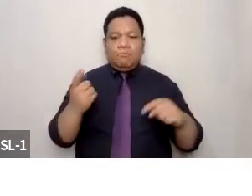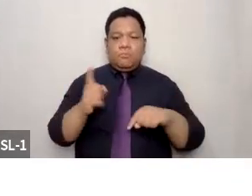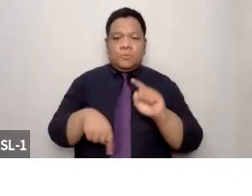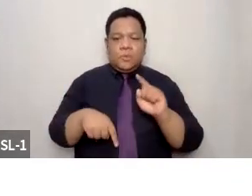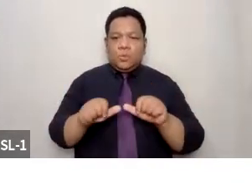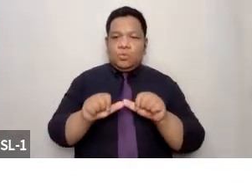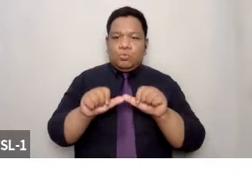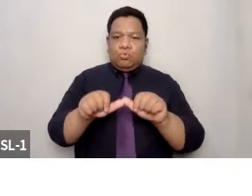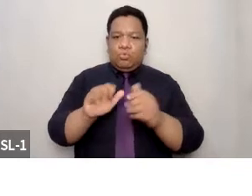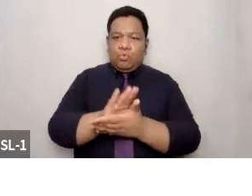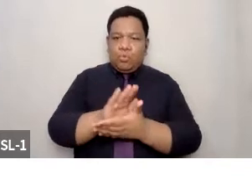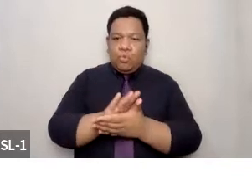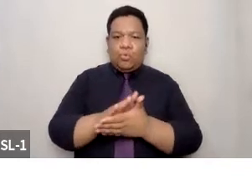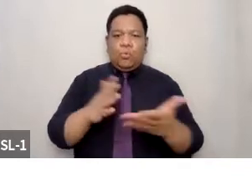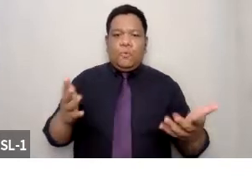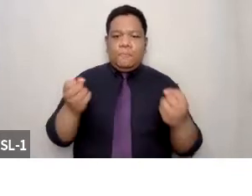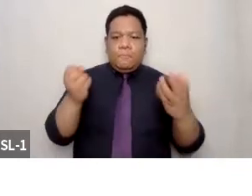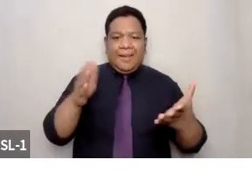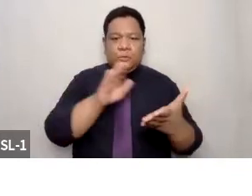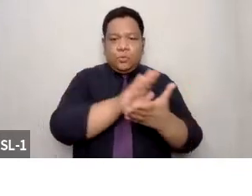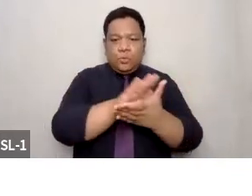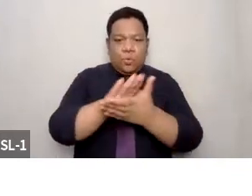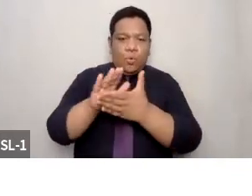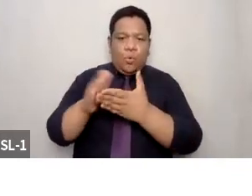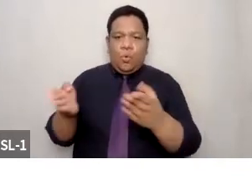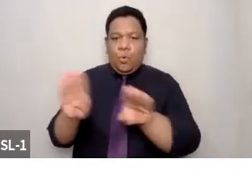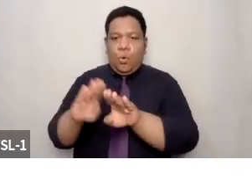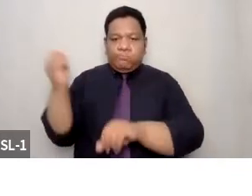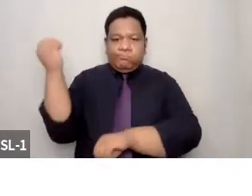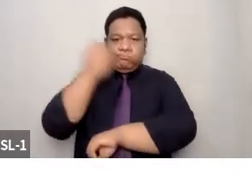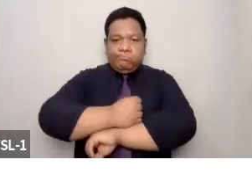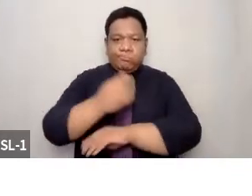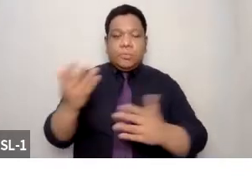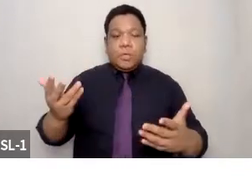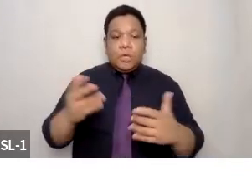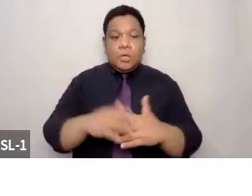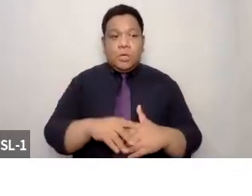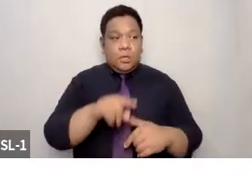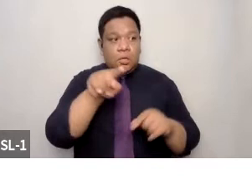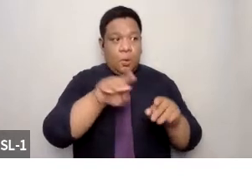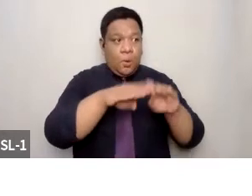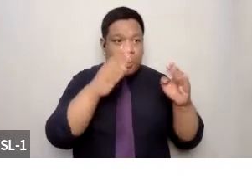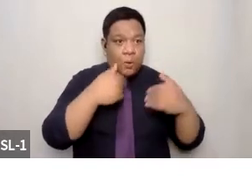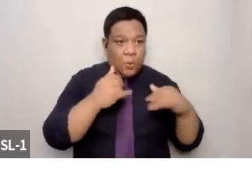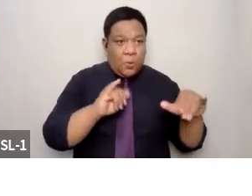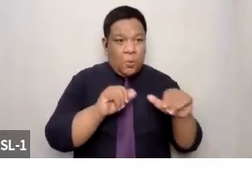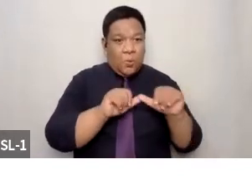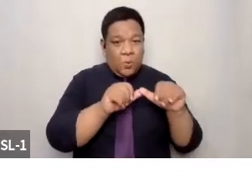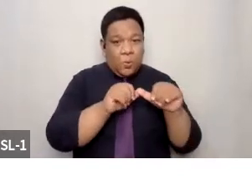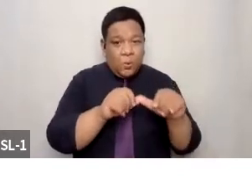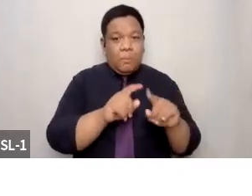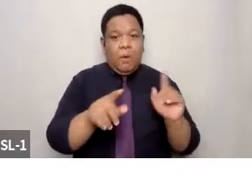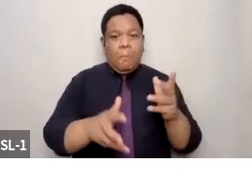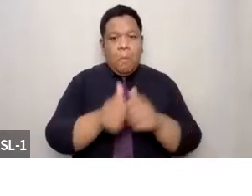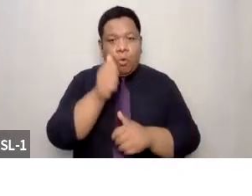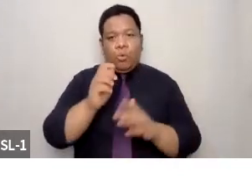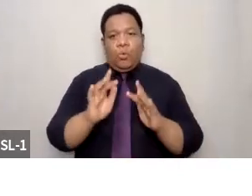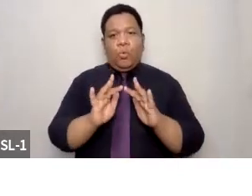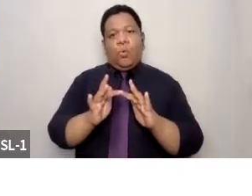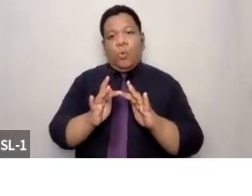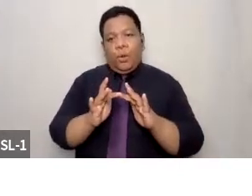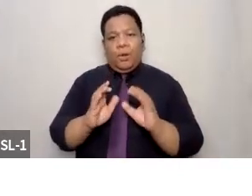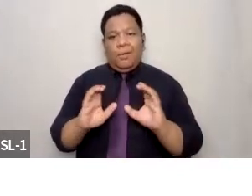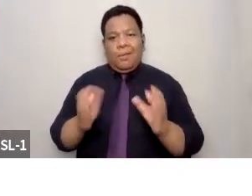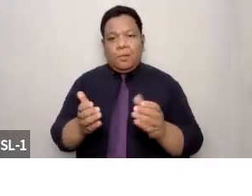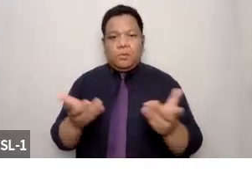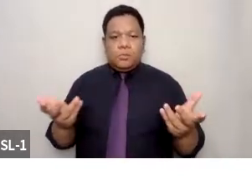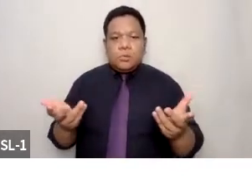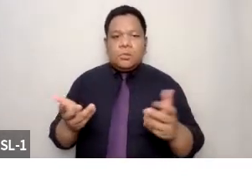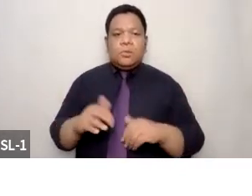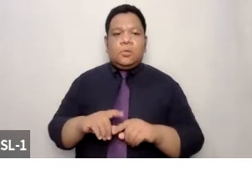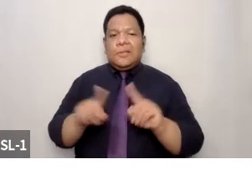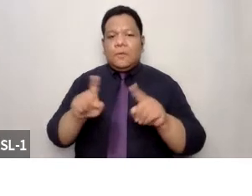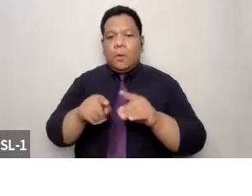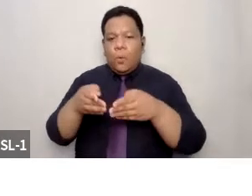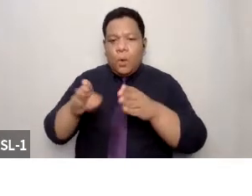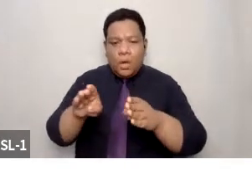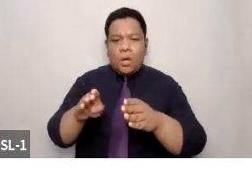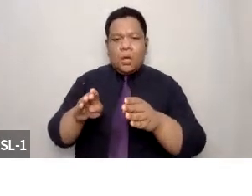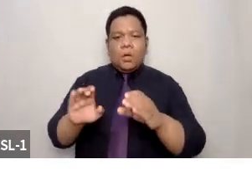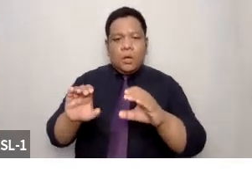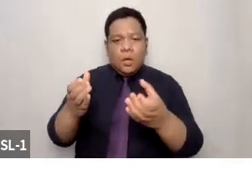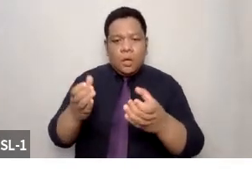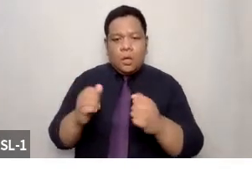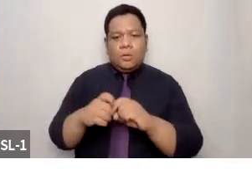A lot of schools closed down and the ones that continue are through online format or other remote formats that also need a lot of adjustments.